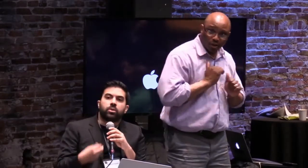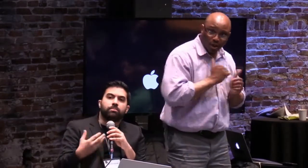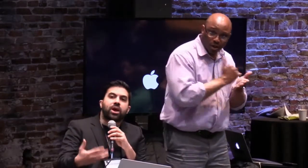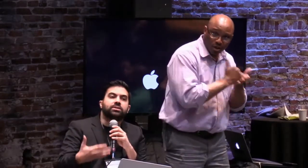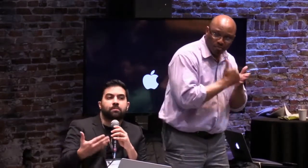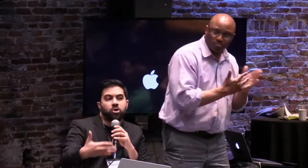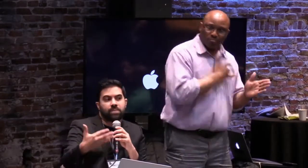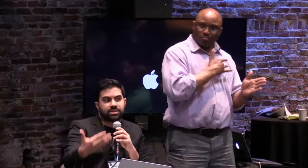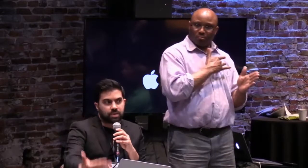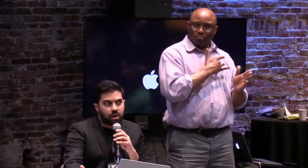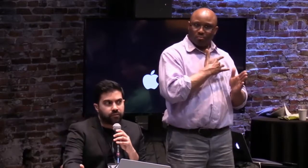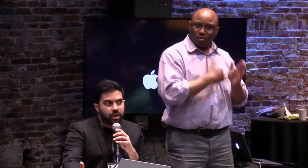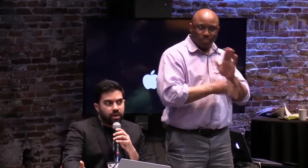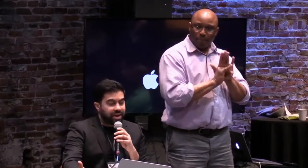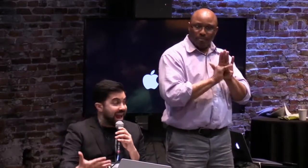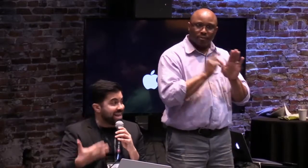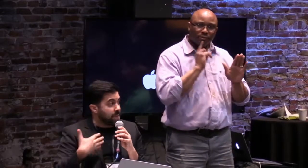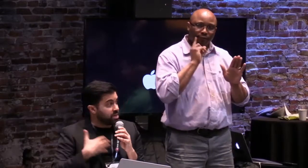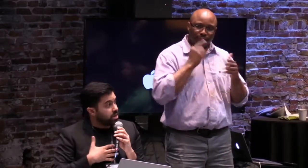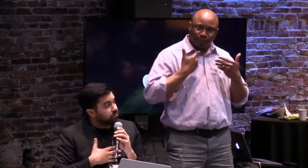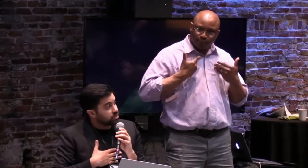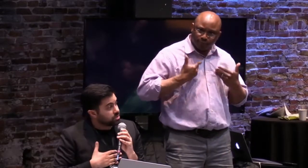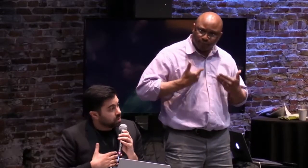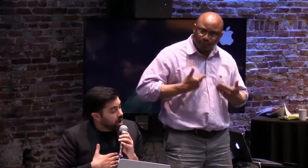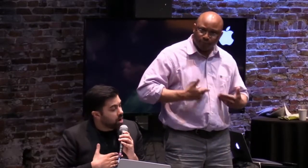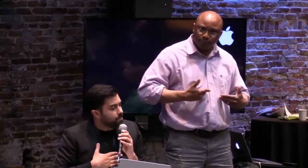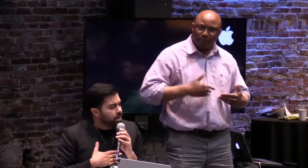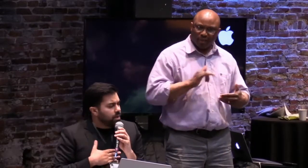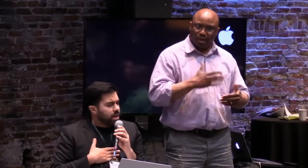to embrace a part of myself that I kept hidden for so long.